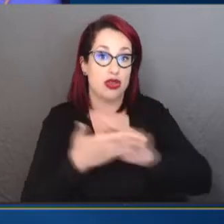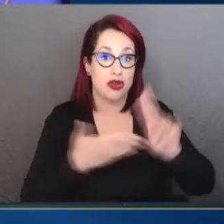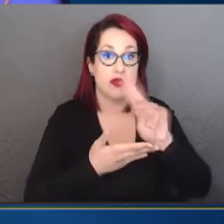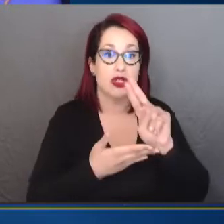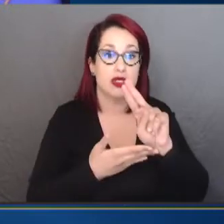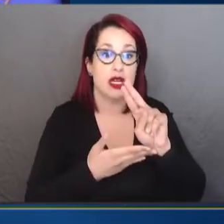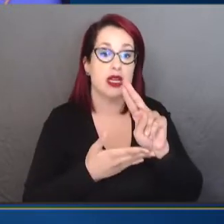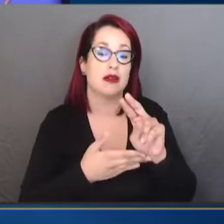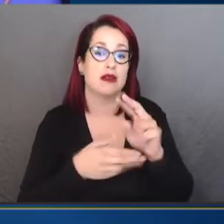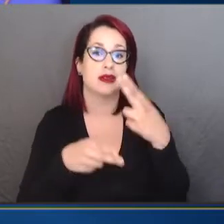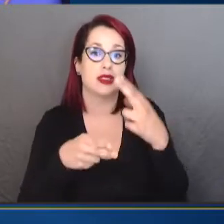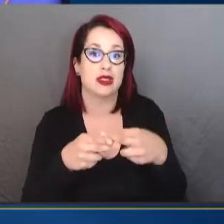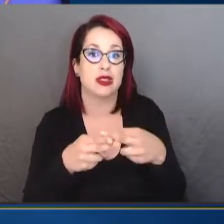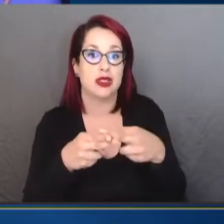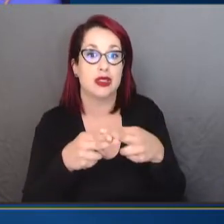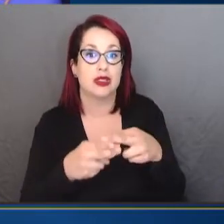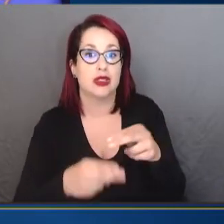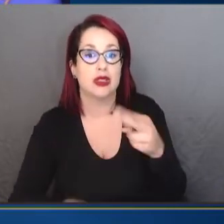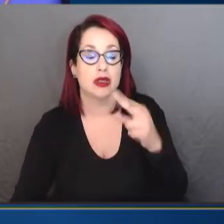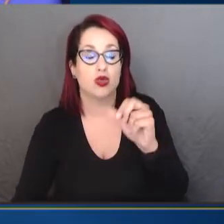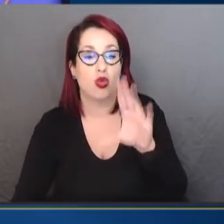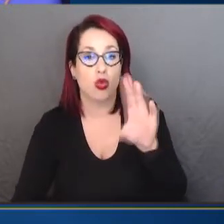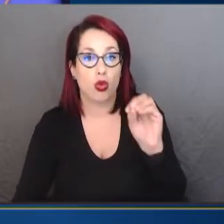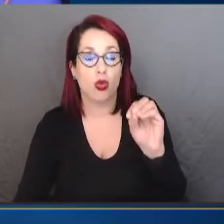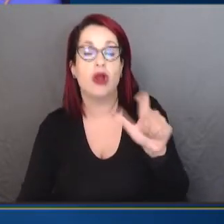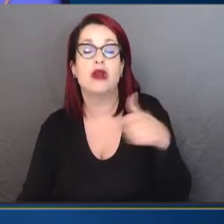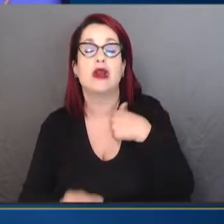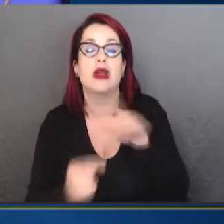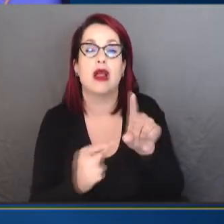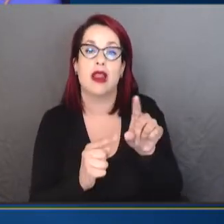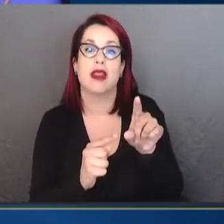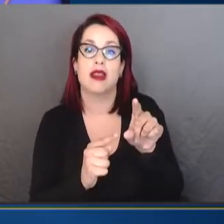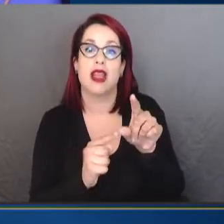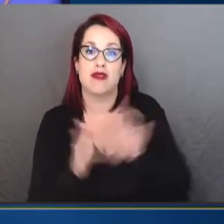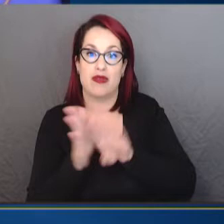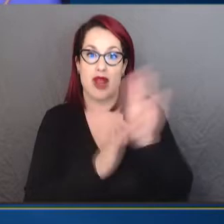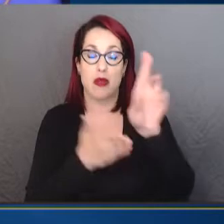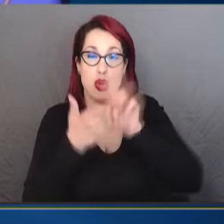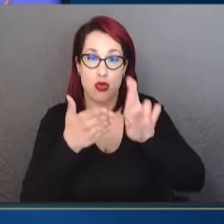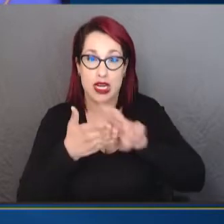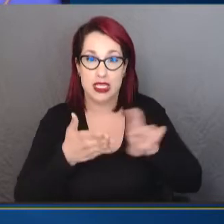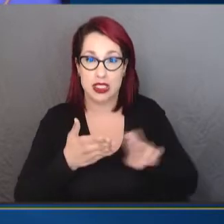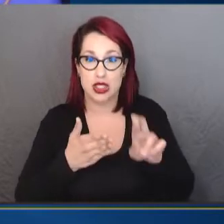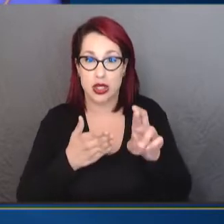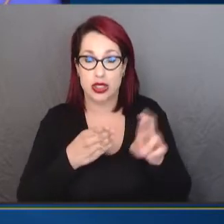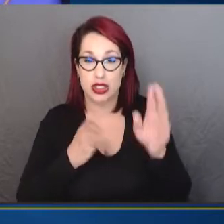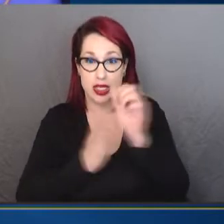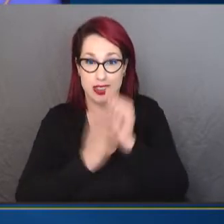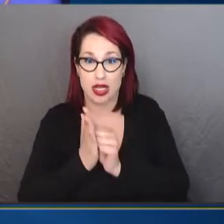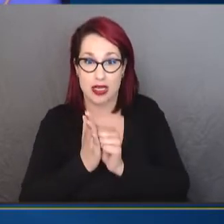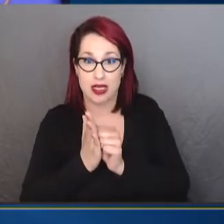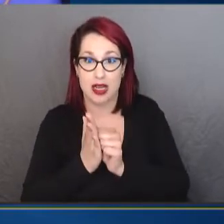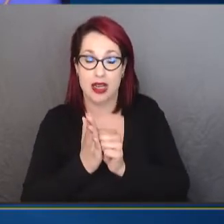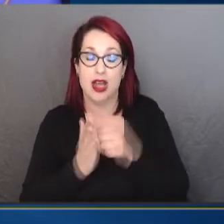HACU developed a research agenda among members of Hispanic Serving Institution or HSIs. They